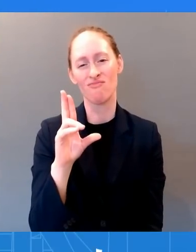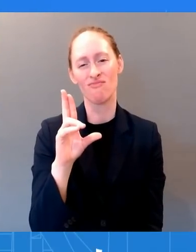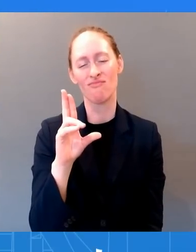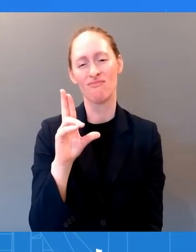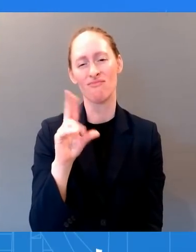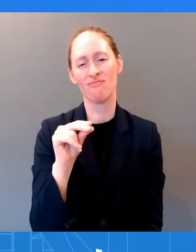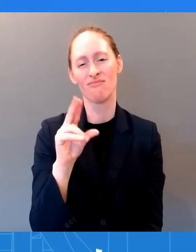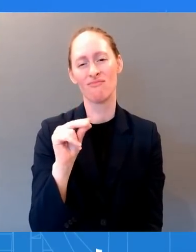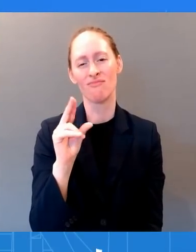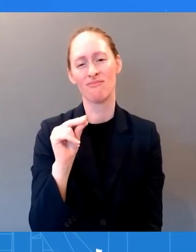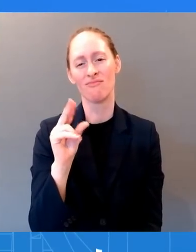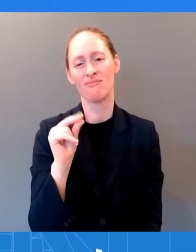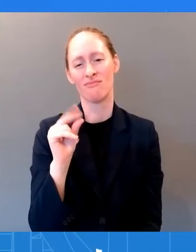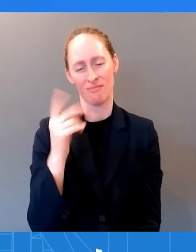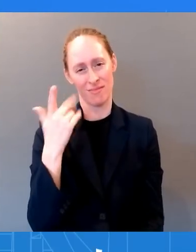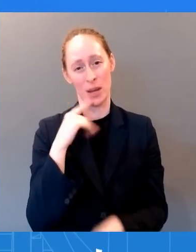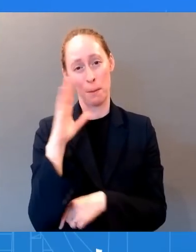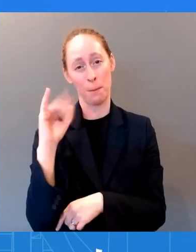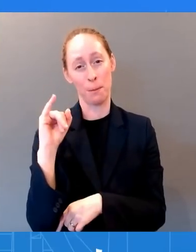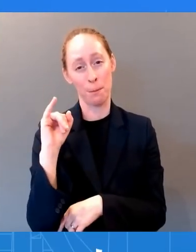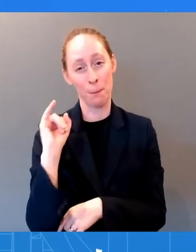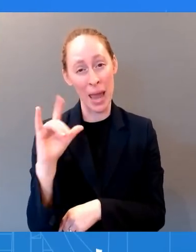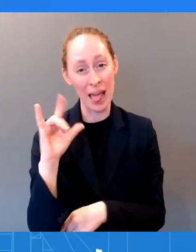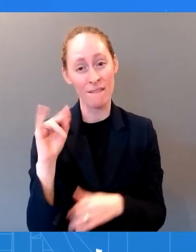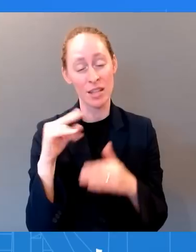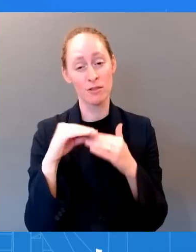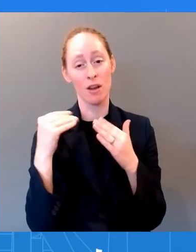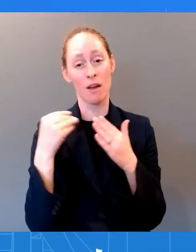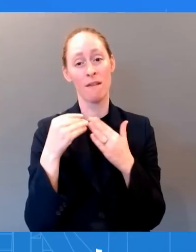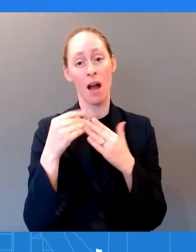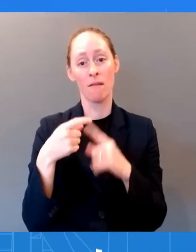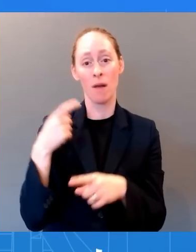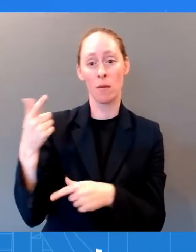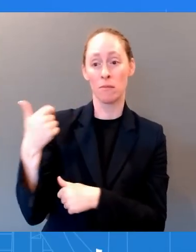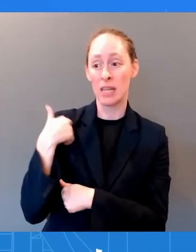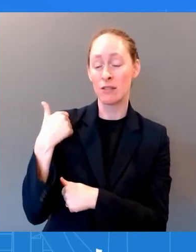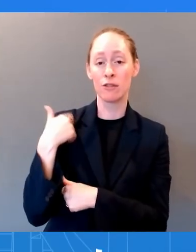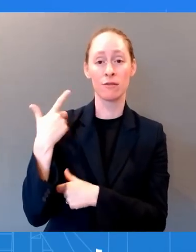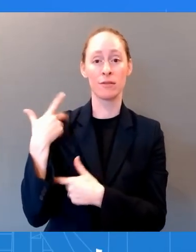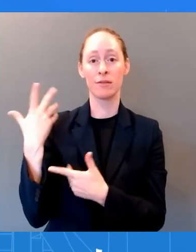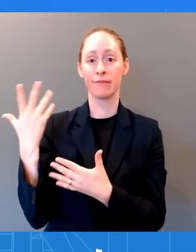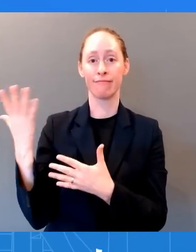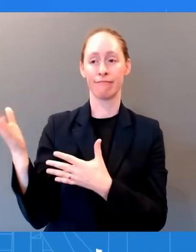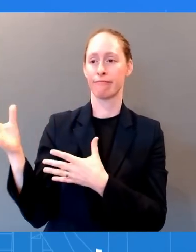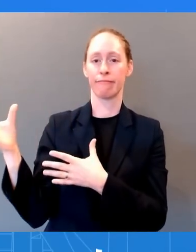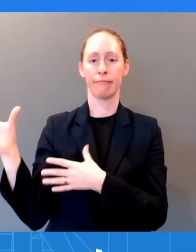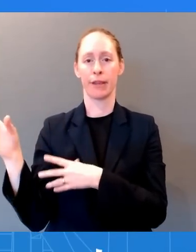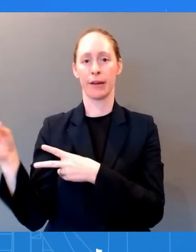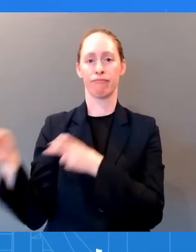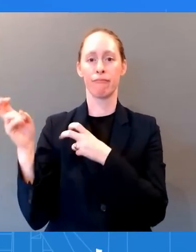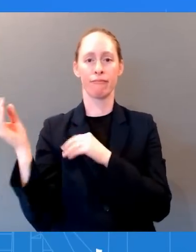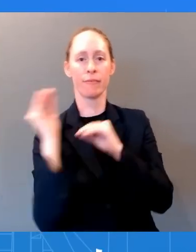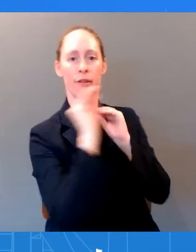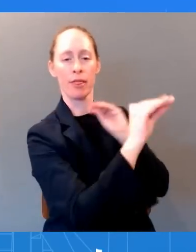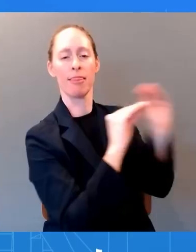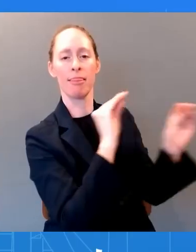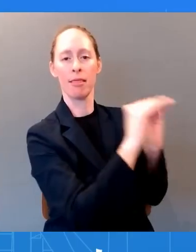billion dollars from schools -- which is also a policy that just does not work. It is not that simple.